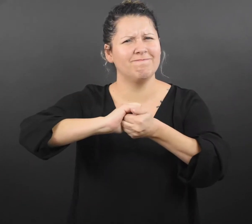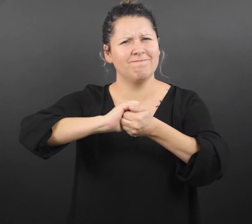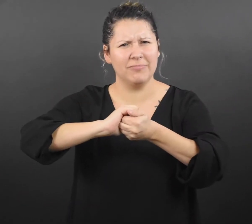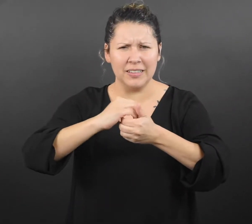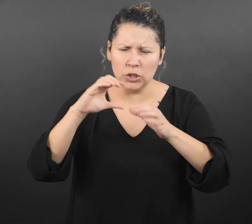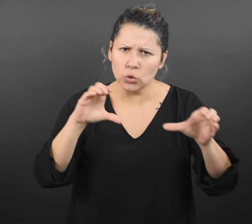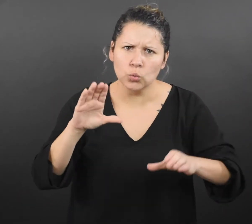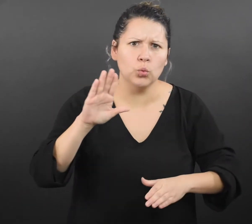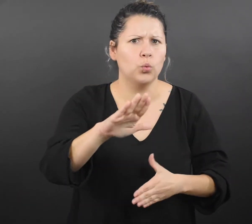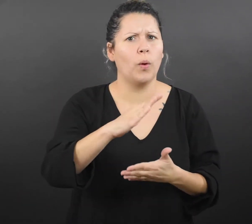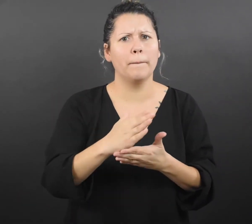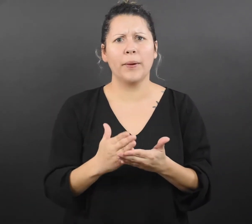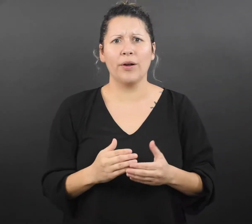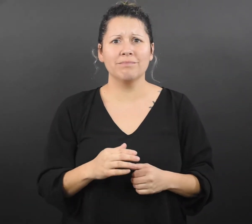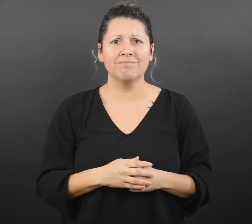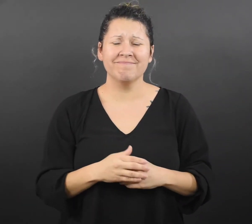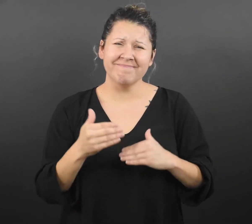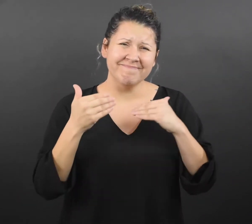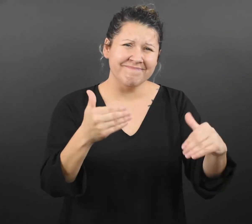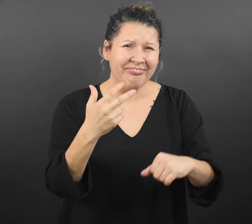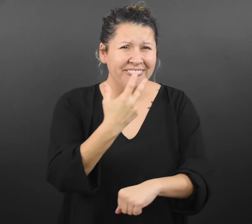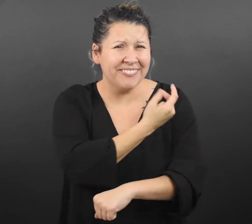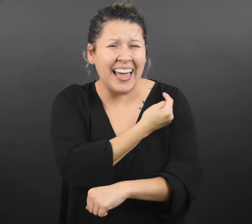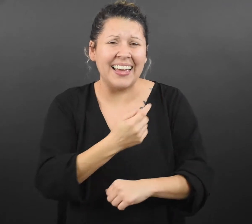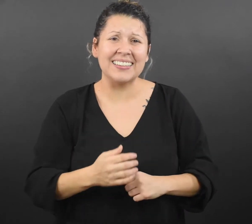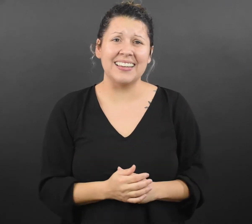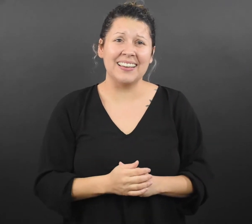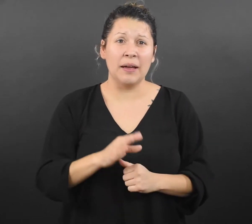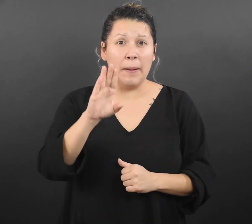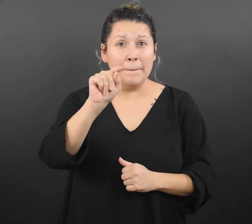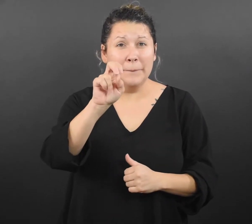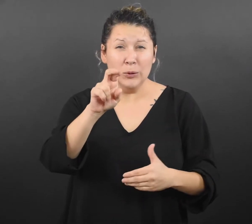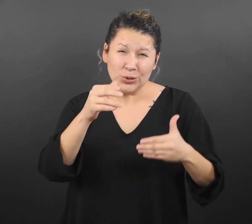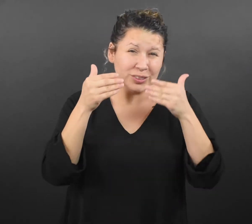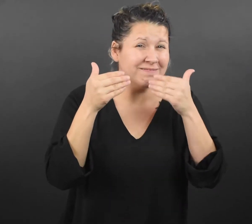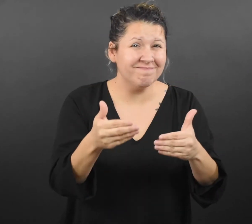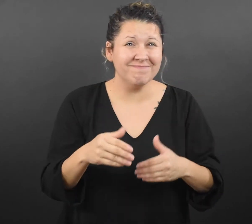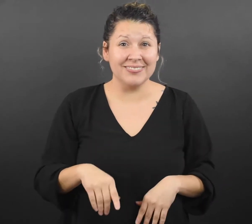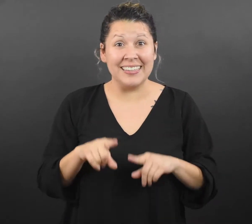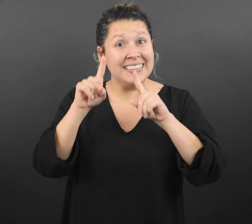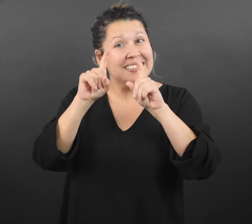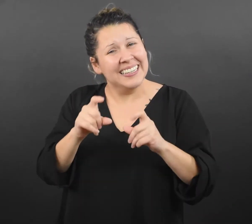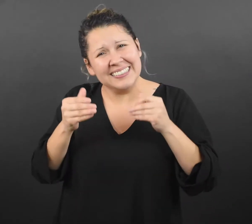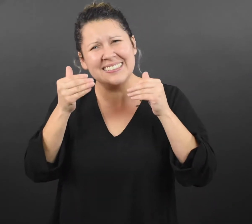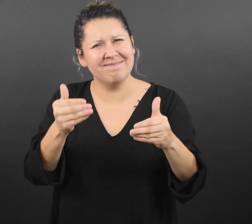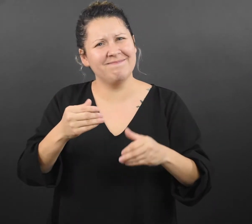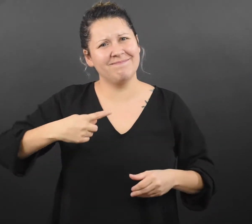Get vaccinated. Get boosted. Get tested. We are still all in this together.”